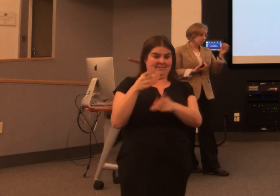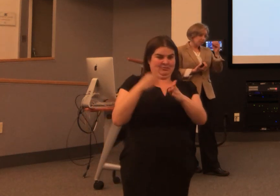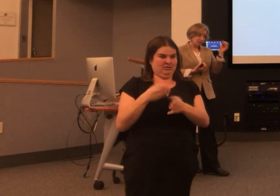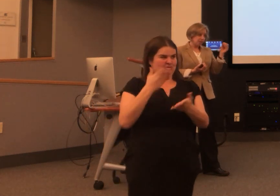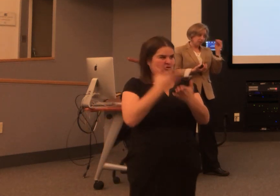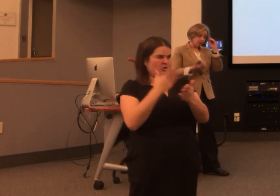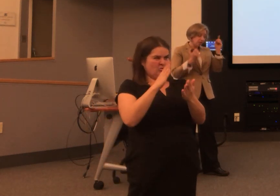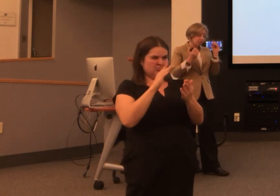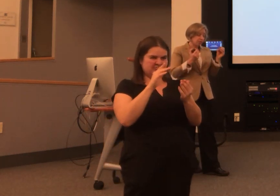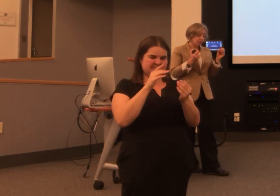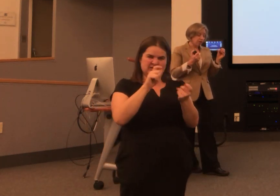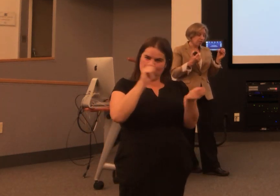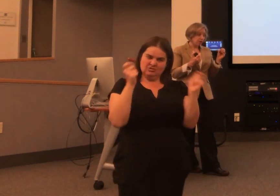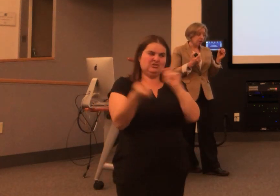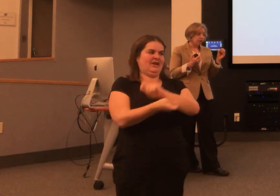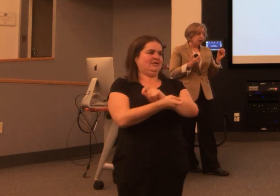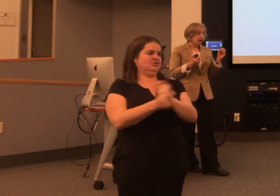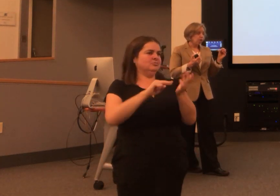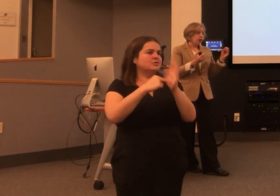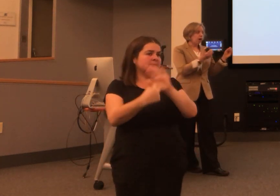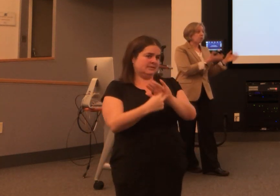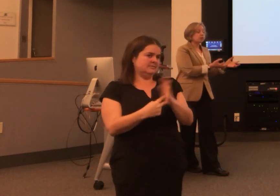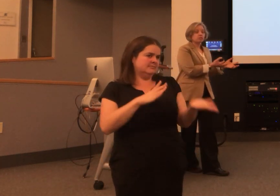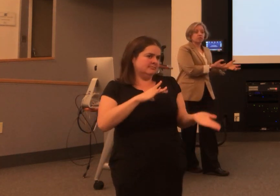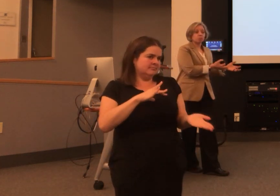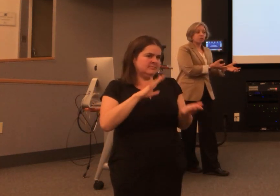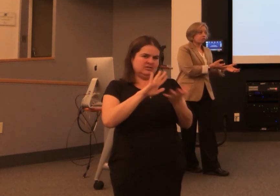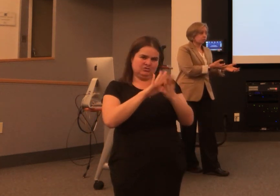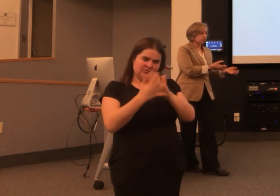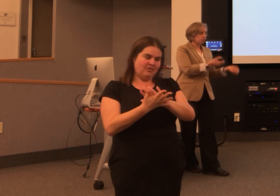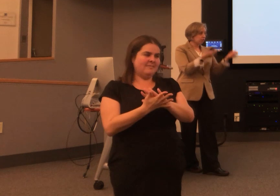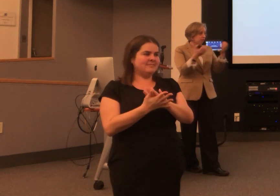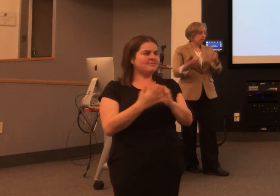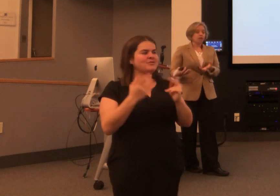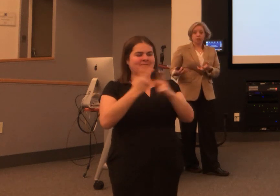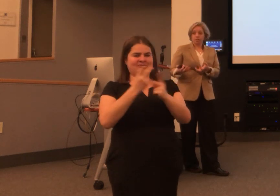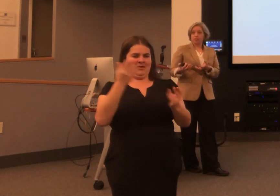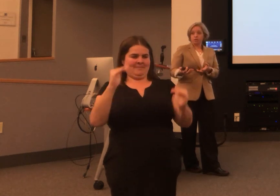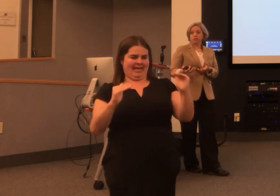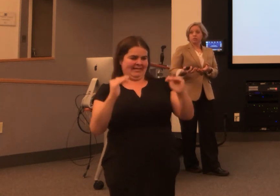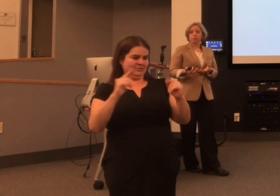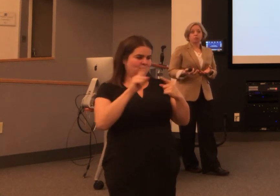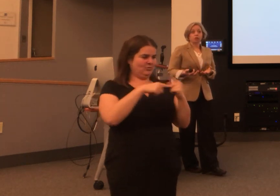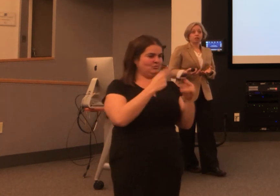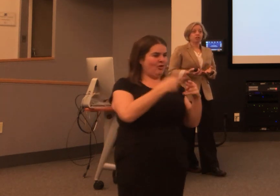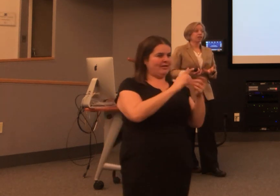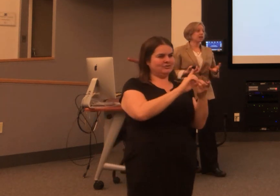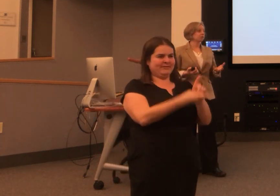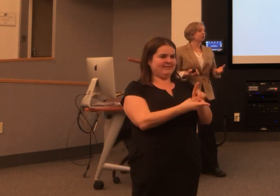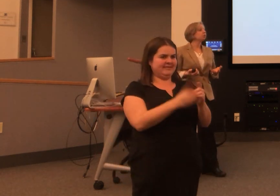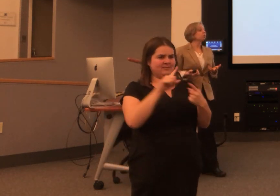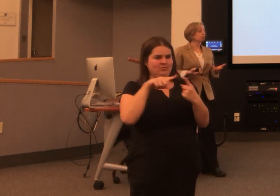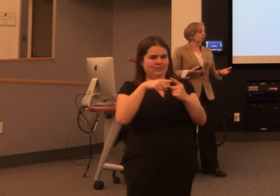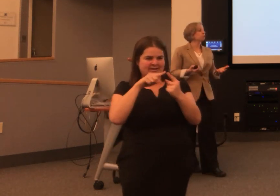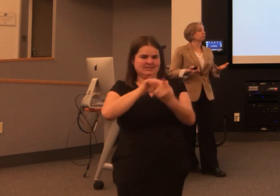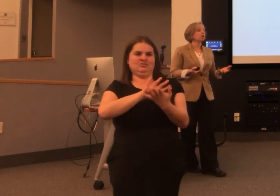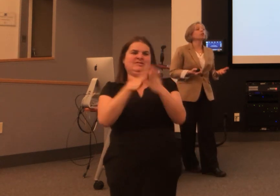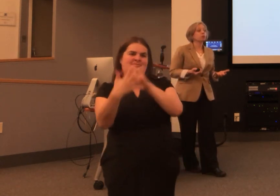and you can see if you're thinking about it, well, how when is it a derivative work, and when is it a transformative work? And I'll tell you, the courts wrangle